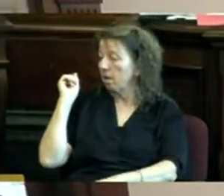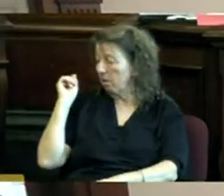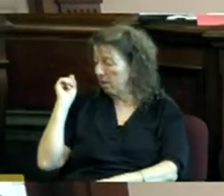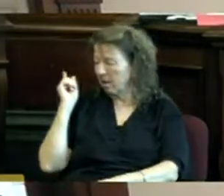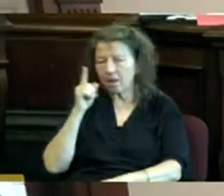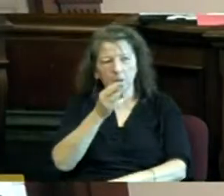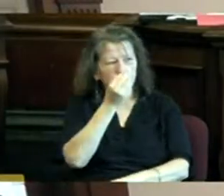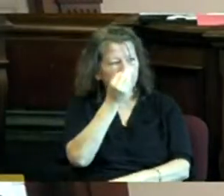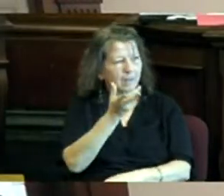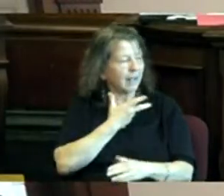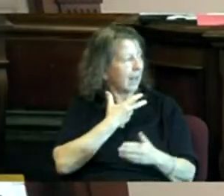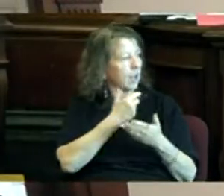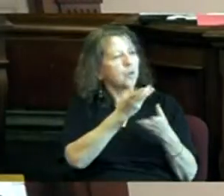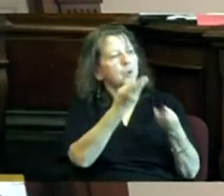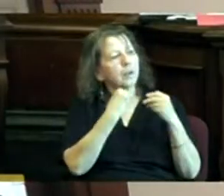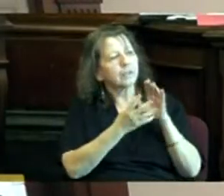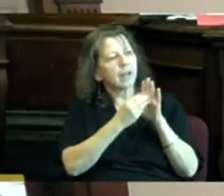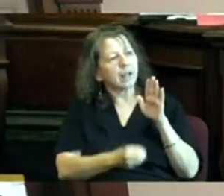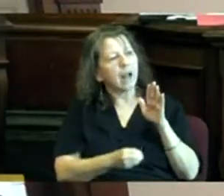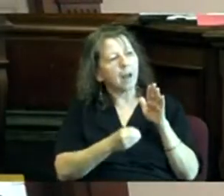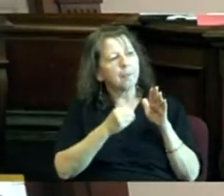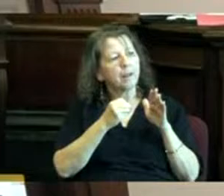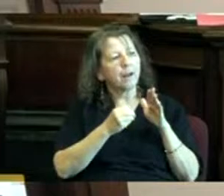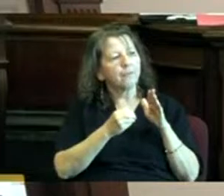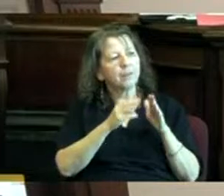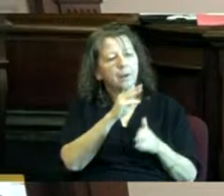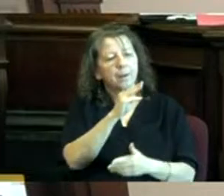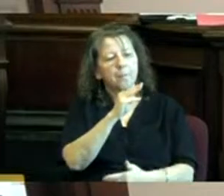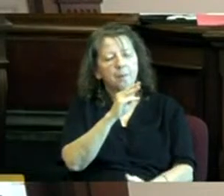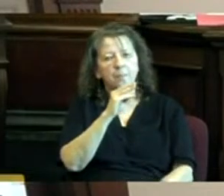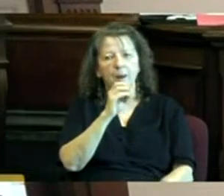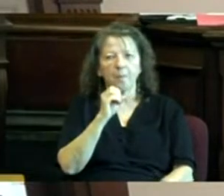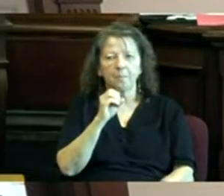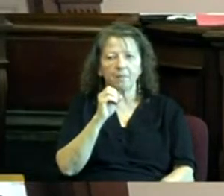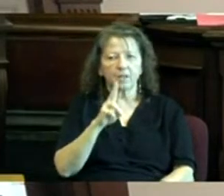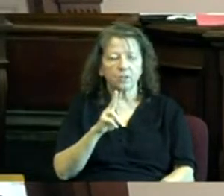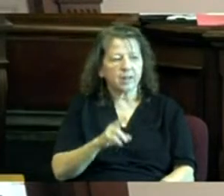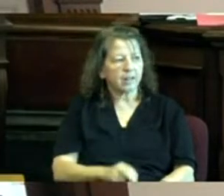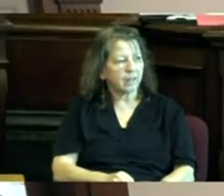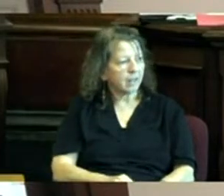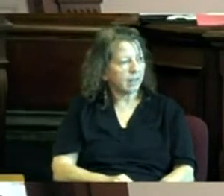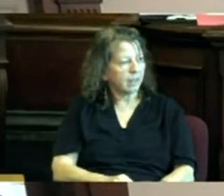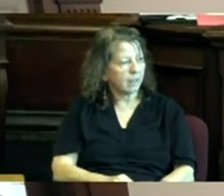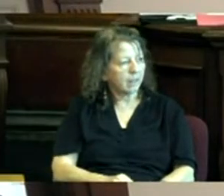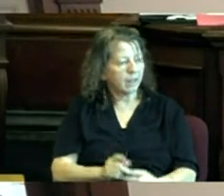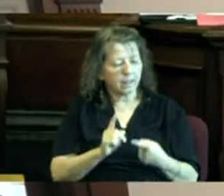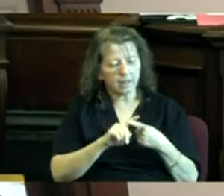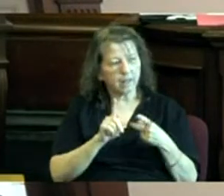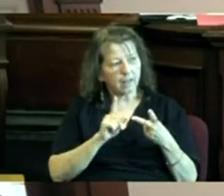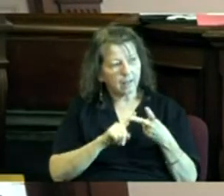looking for a motion and a second, please. I have a council member. Martin. Yes. Could you